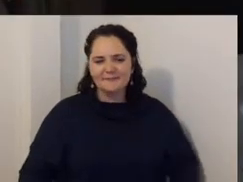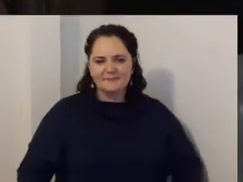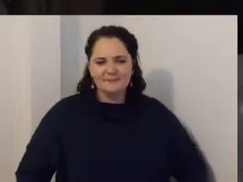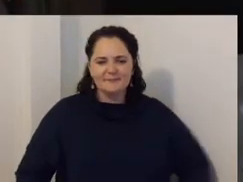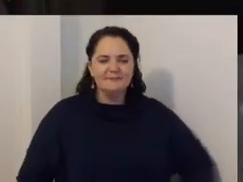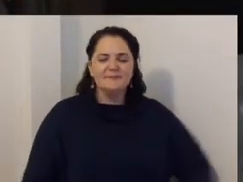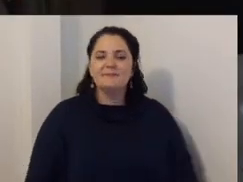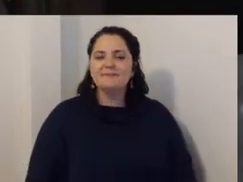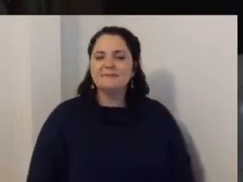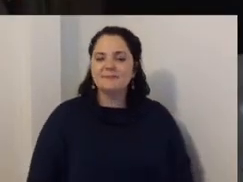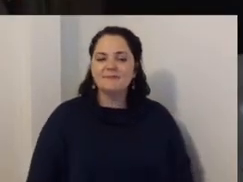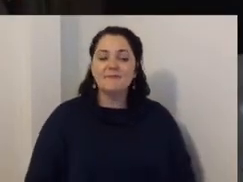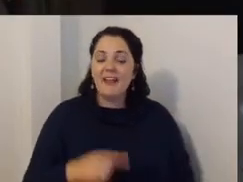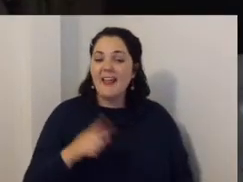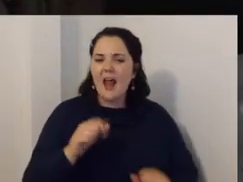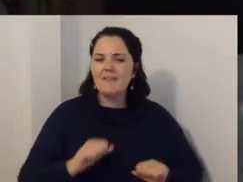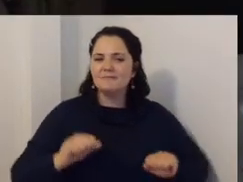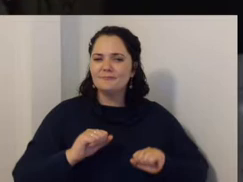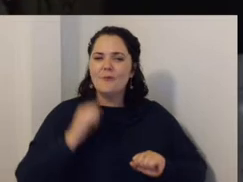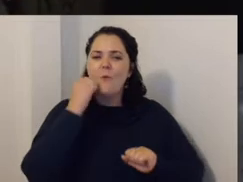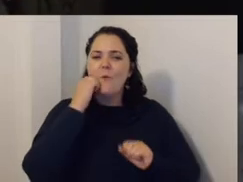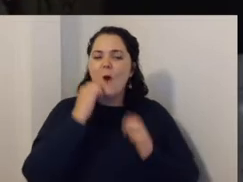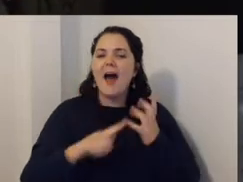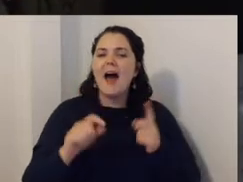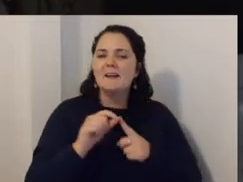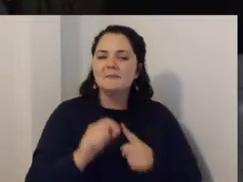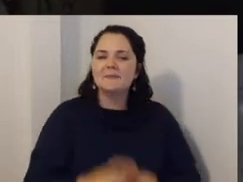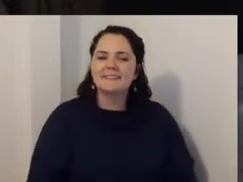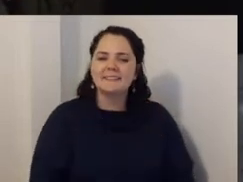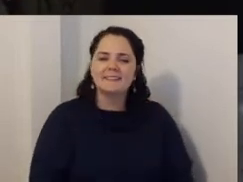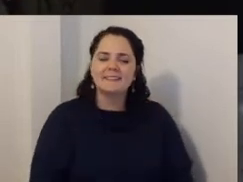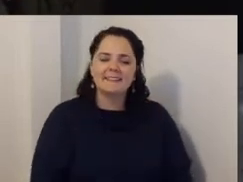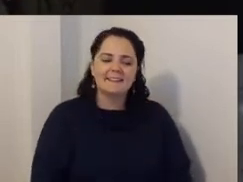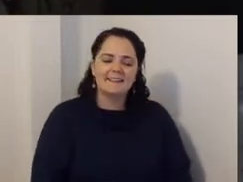and again this is just a warm up so let's take another five and really try to get in there and